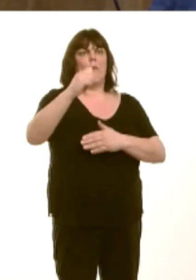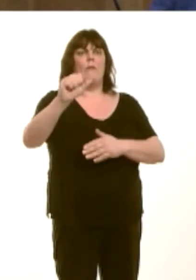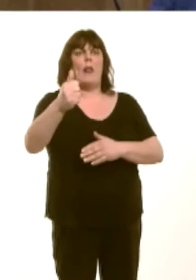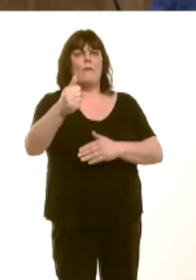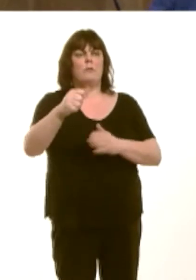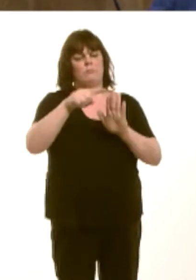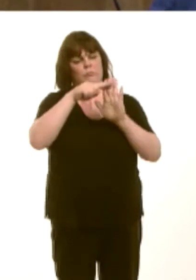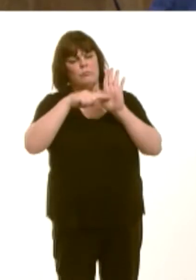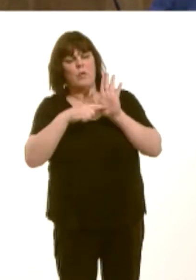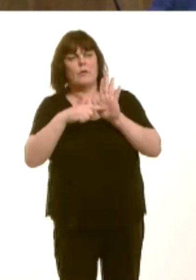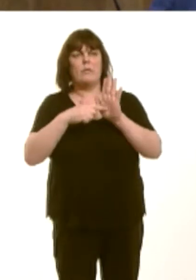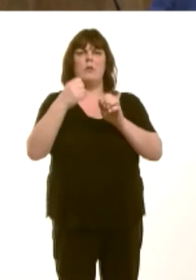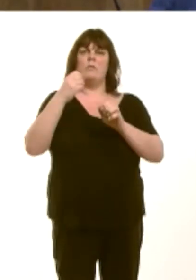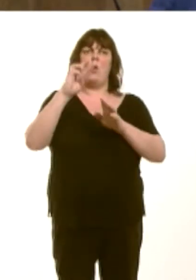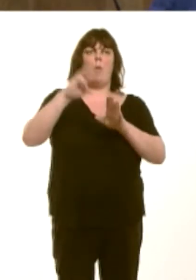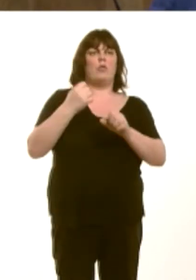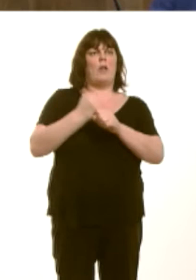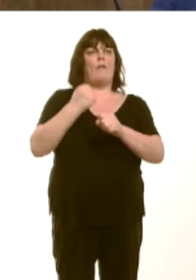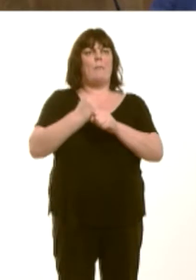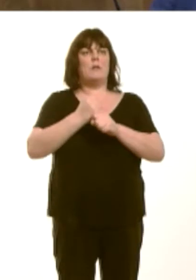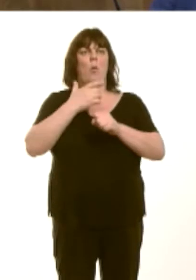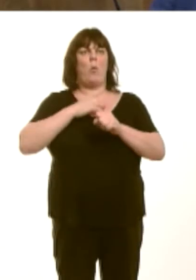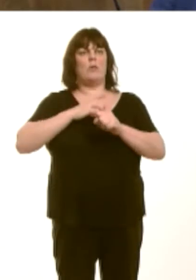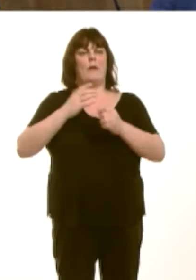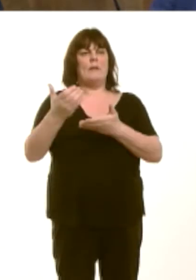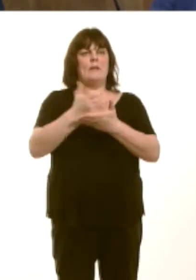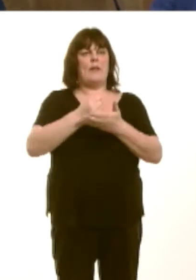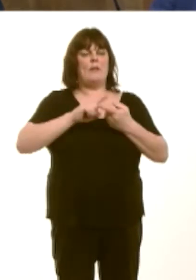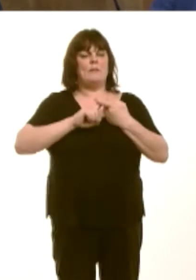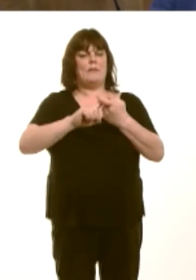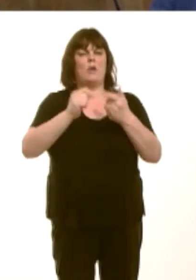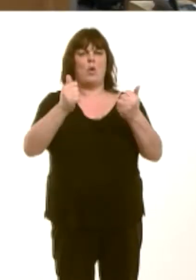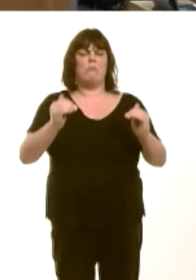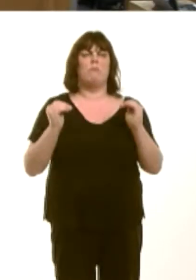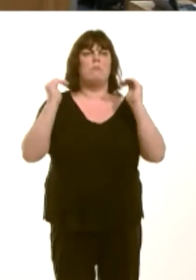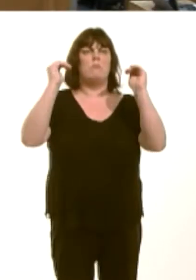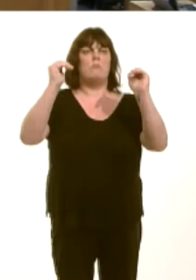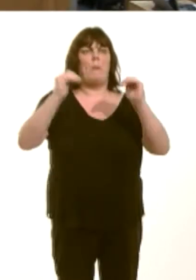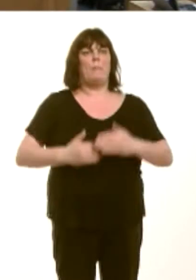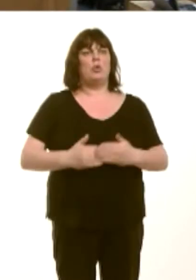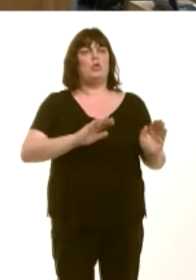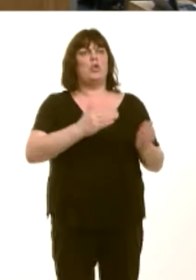Janet Finch-Saunders: Thank you, First Minister.